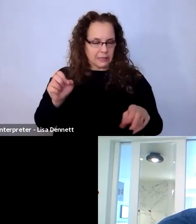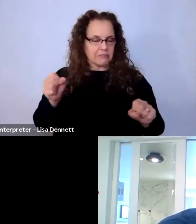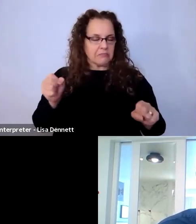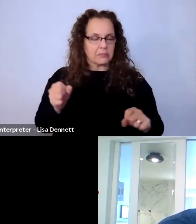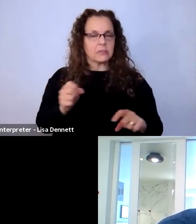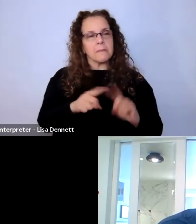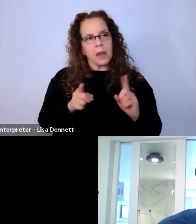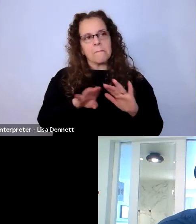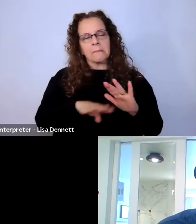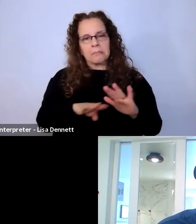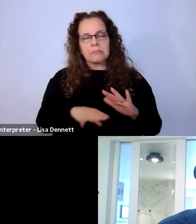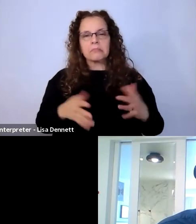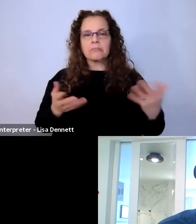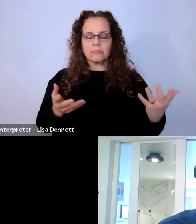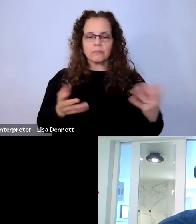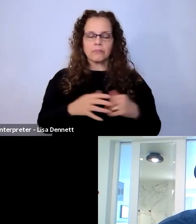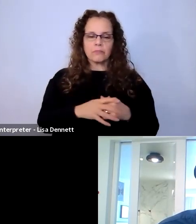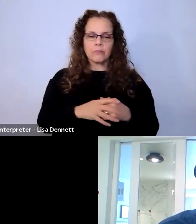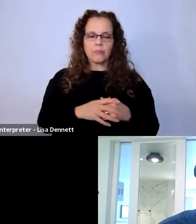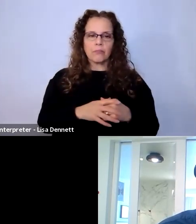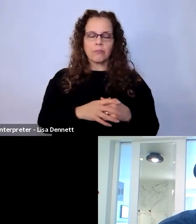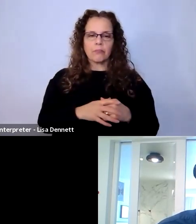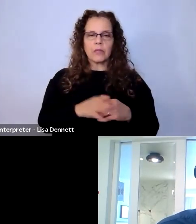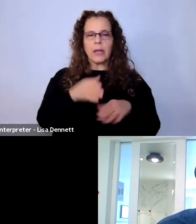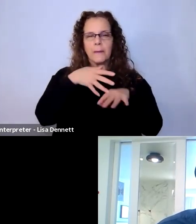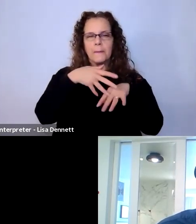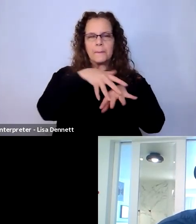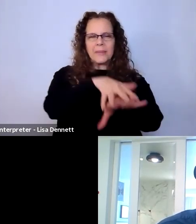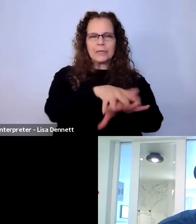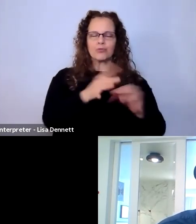May it's targeted at the mainstream tech community, and we want to salute